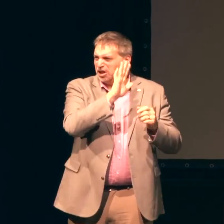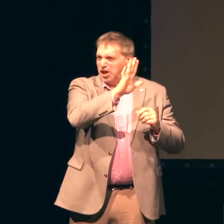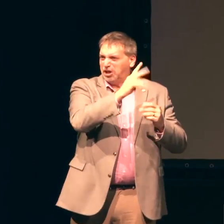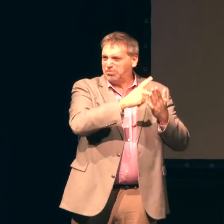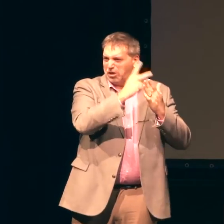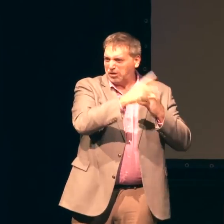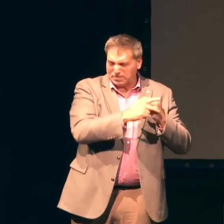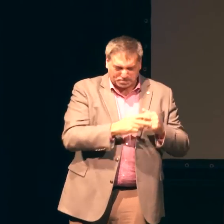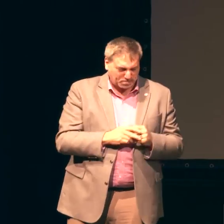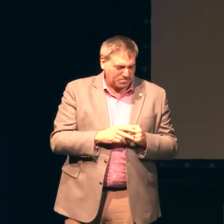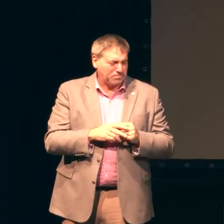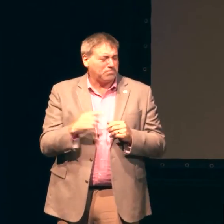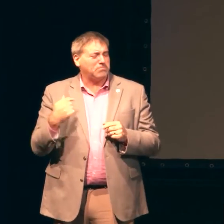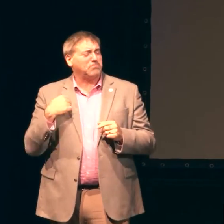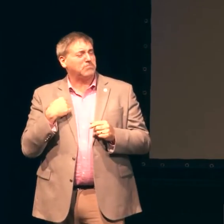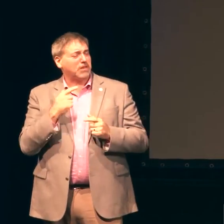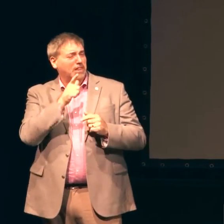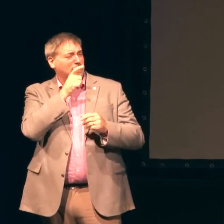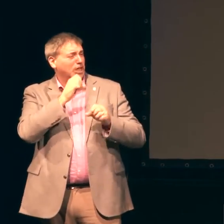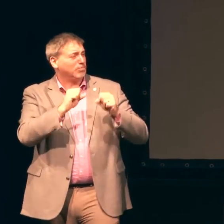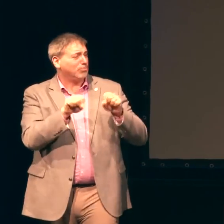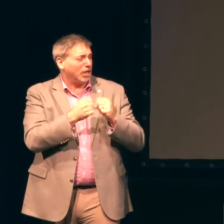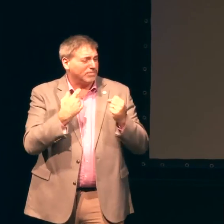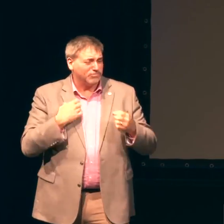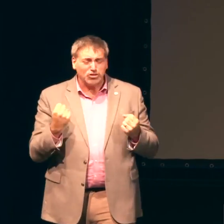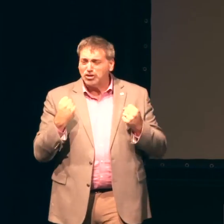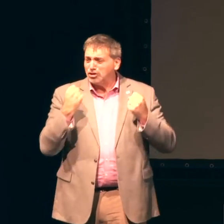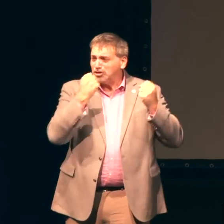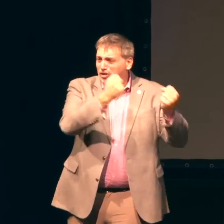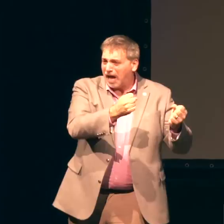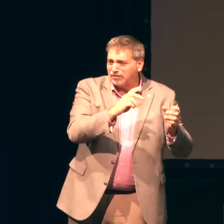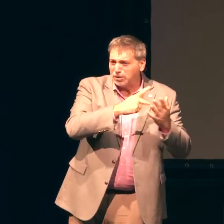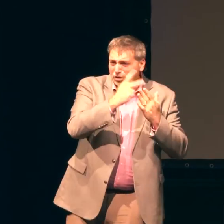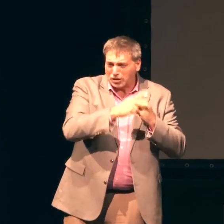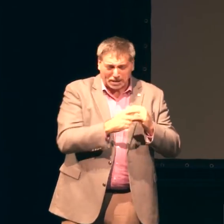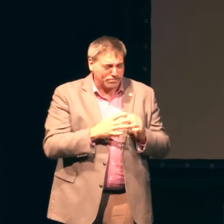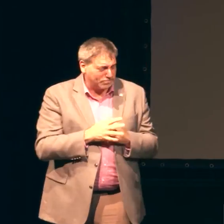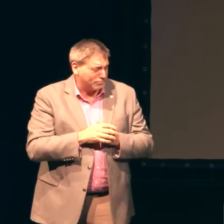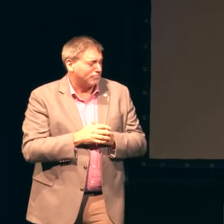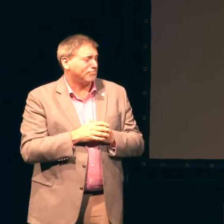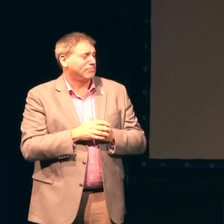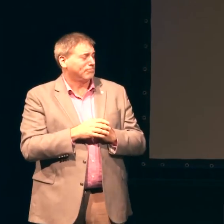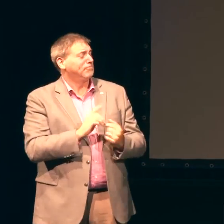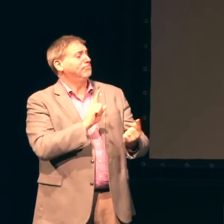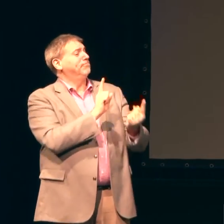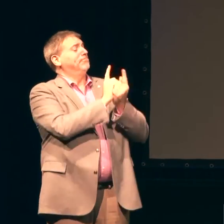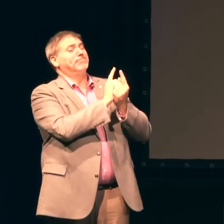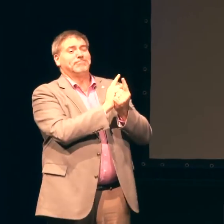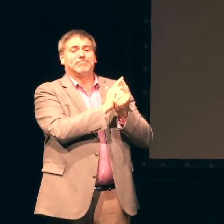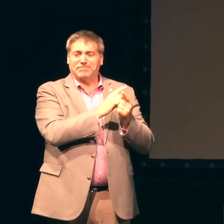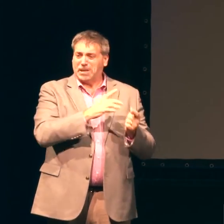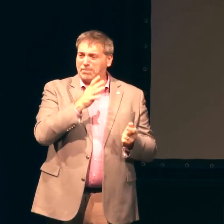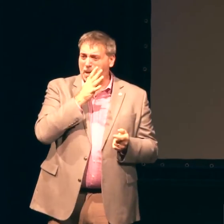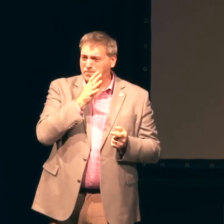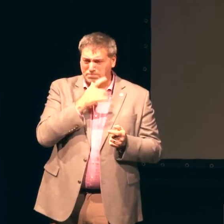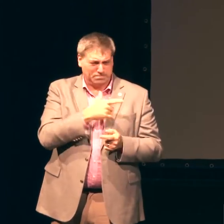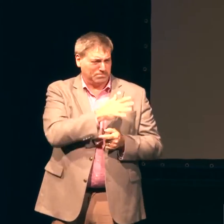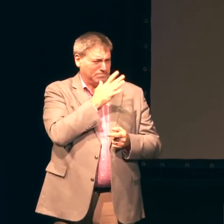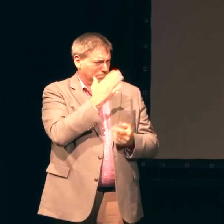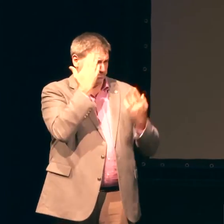break, drove over to the program, and I met this